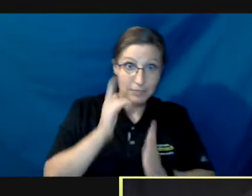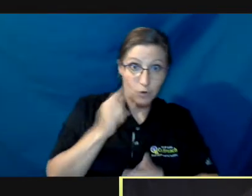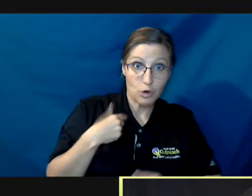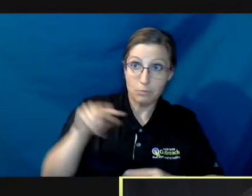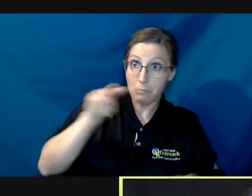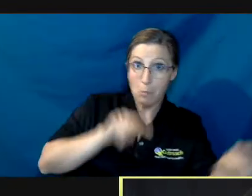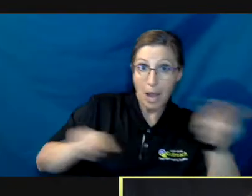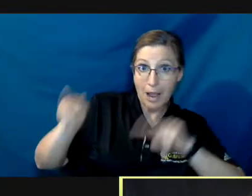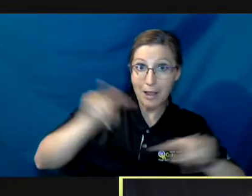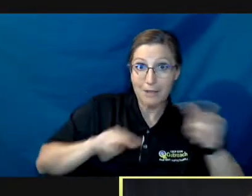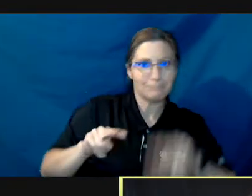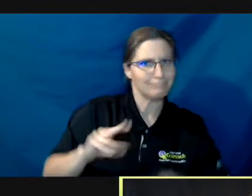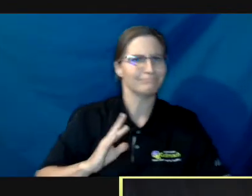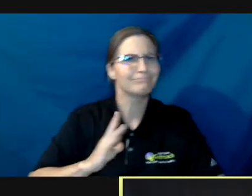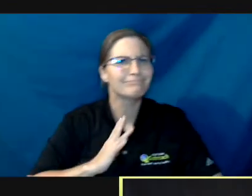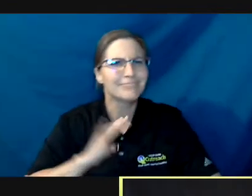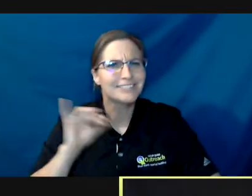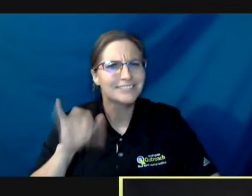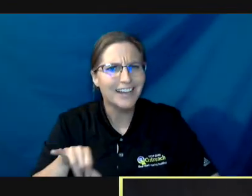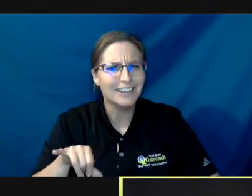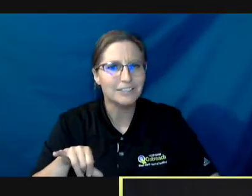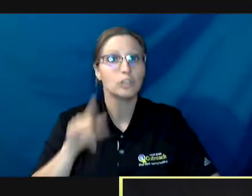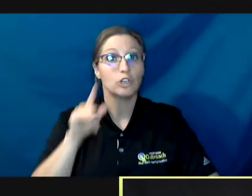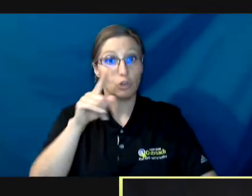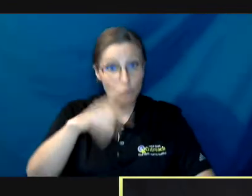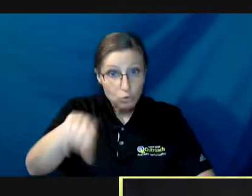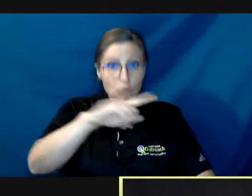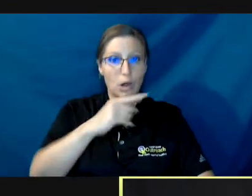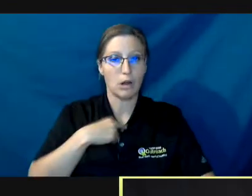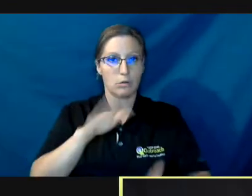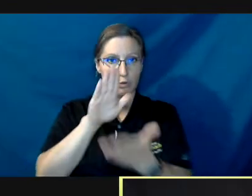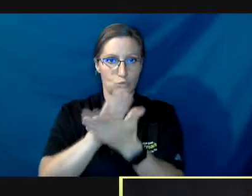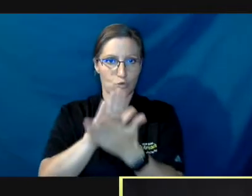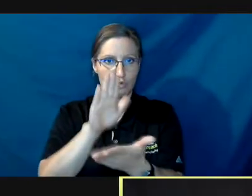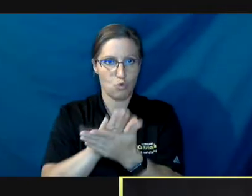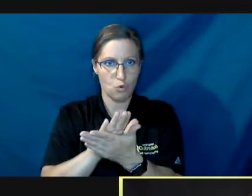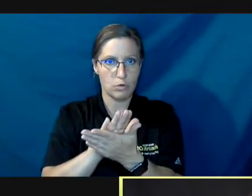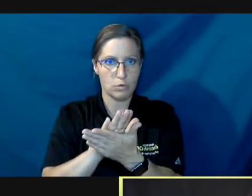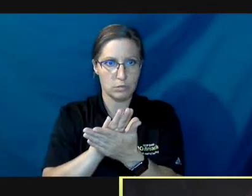that's okay. You're a part of the school body